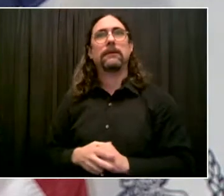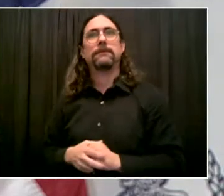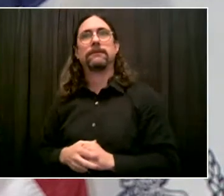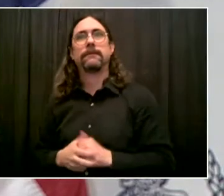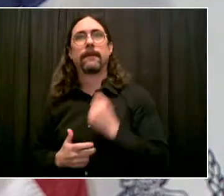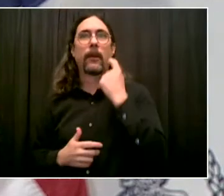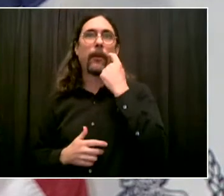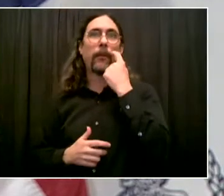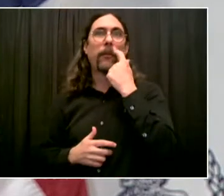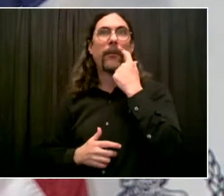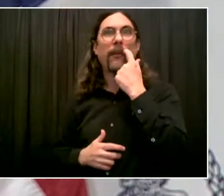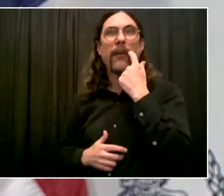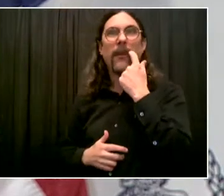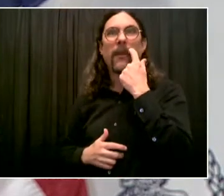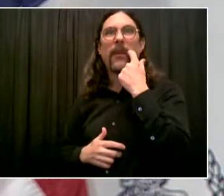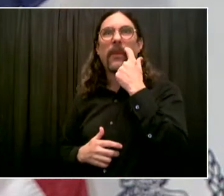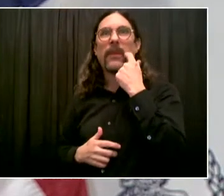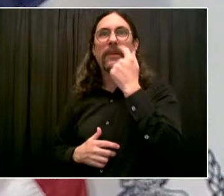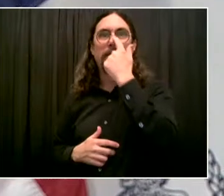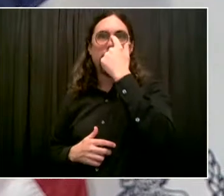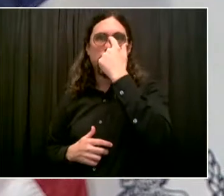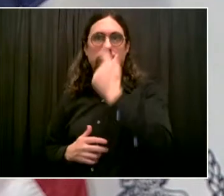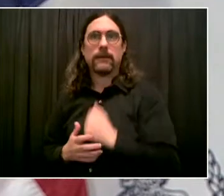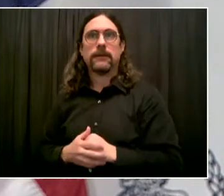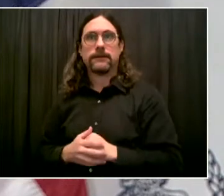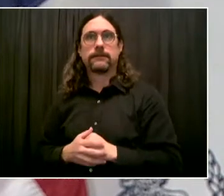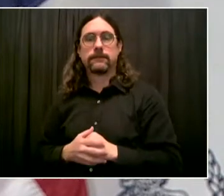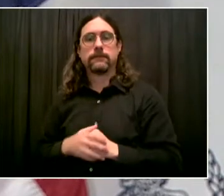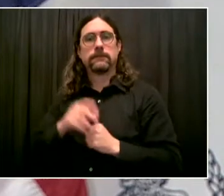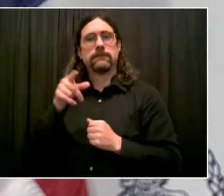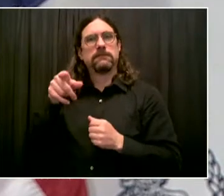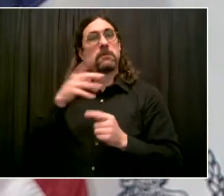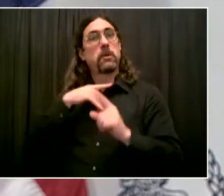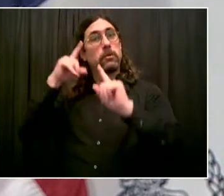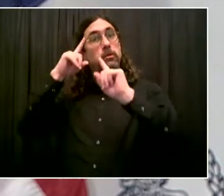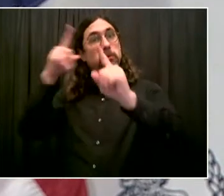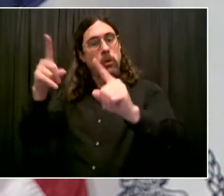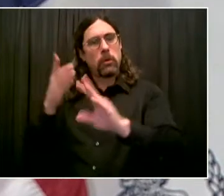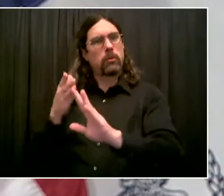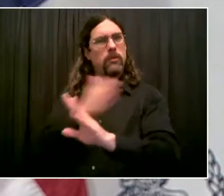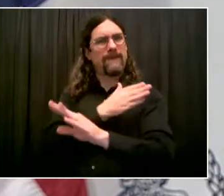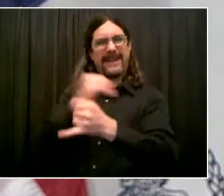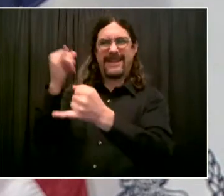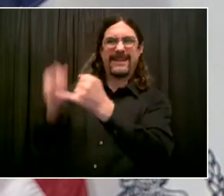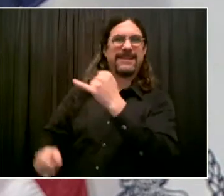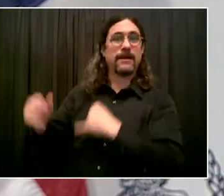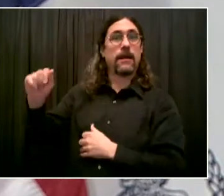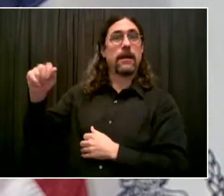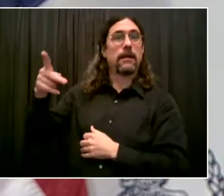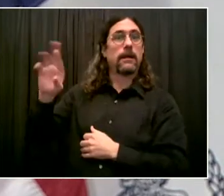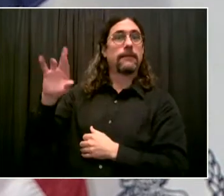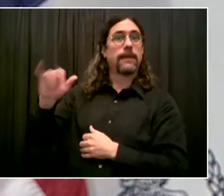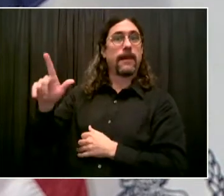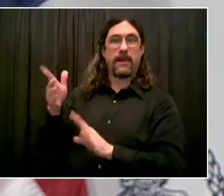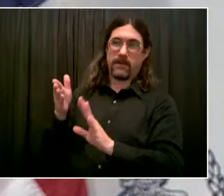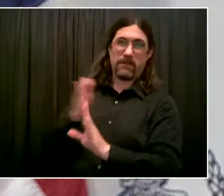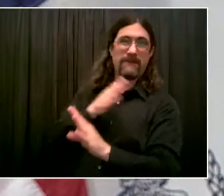OPRVVEIDRRS AND WHO IS WILLING TO BE VACCINATED E WWAWANT TO REACH EVERYBODY BY THE END OF APRIL.